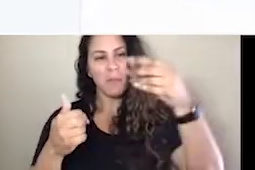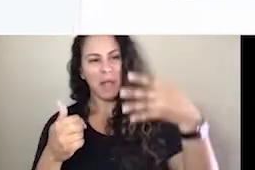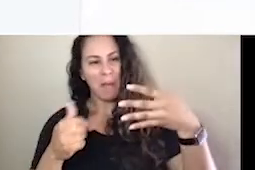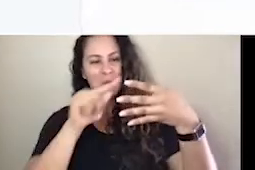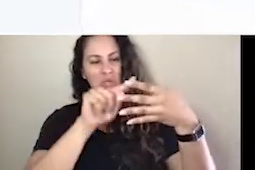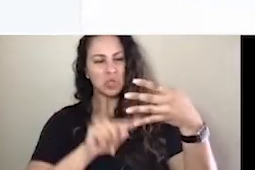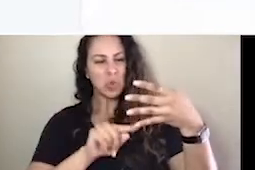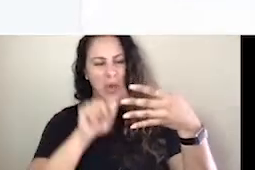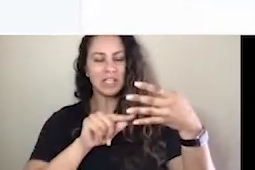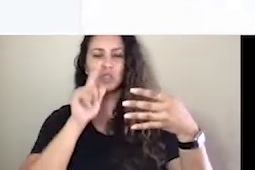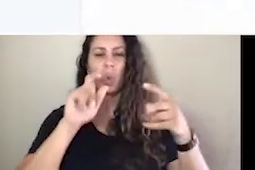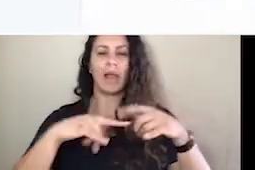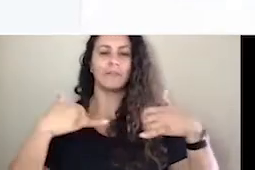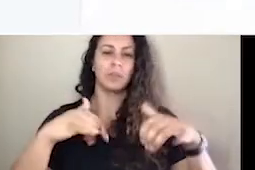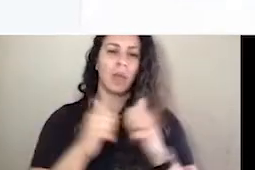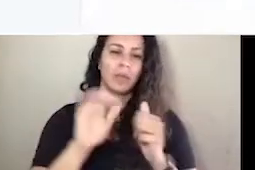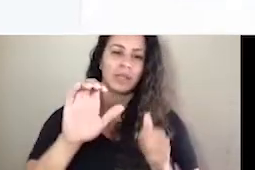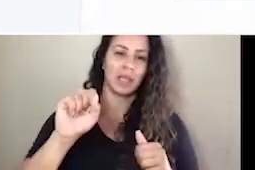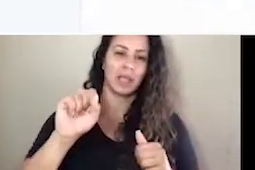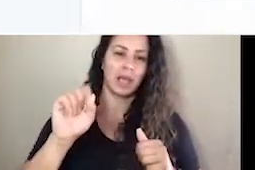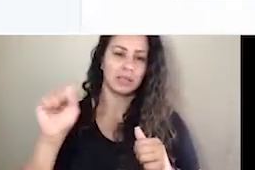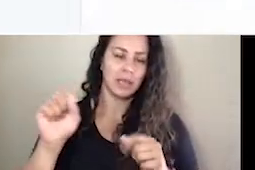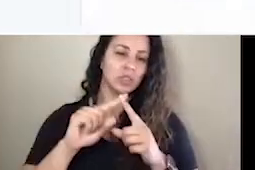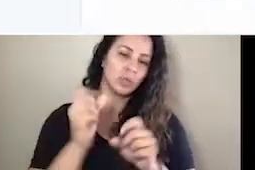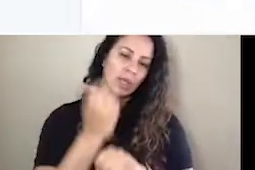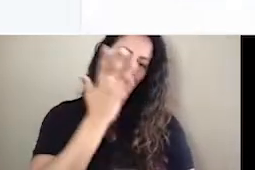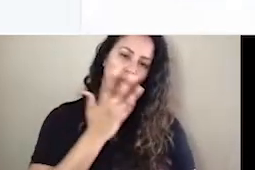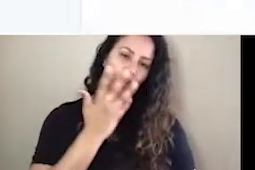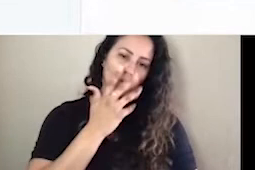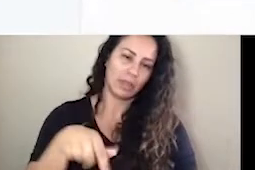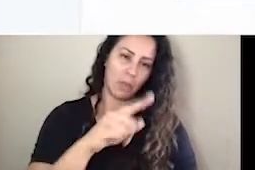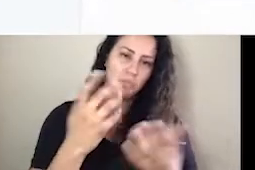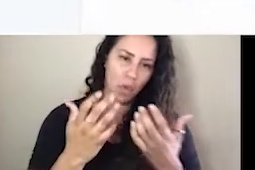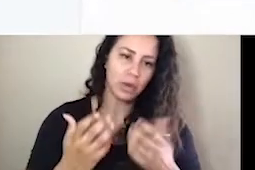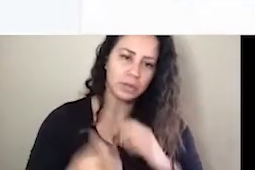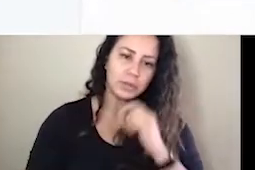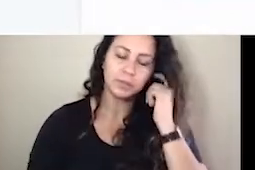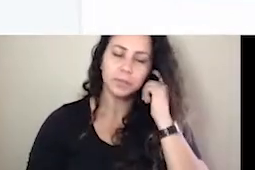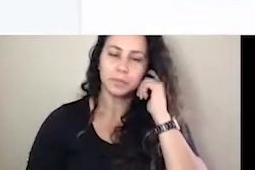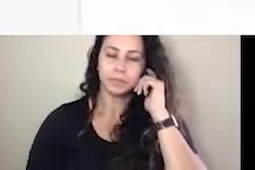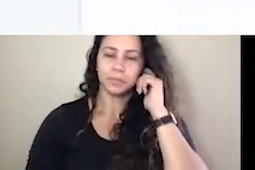WITH THE CMS TO GET THE LOOK THEY WANT.